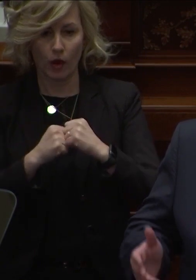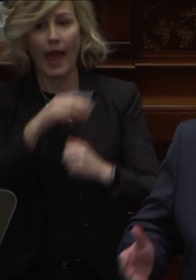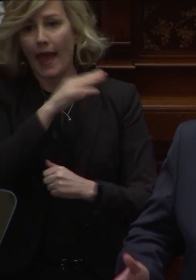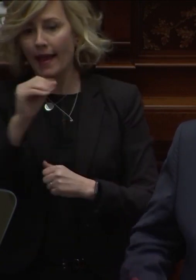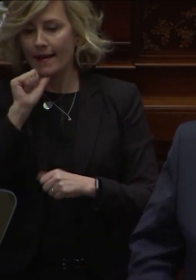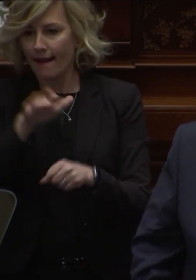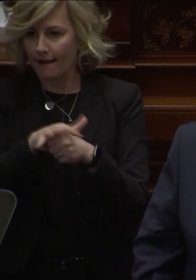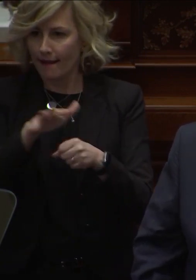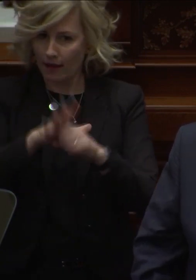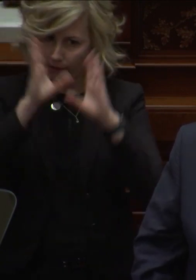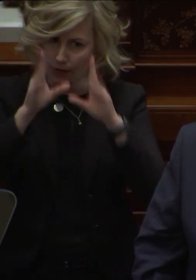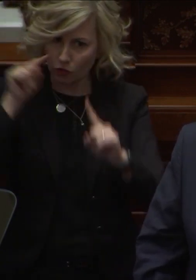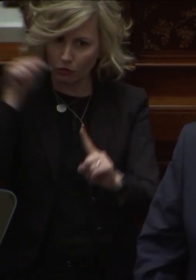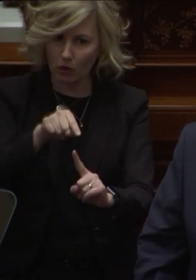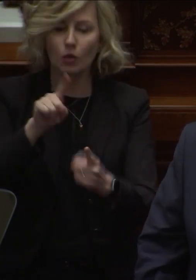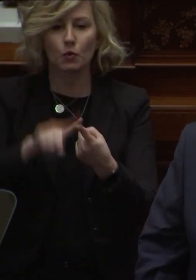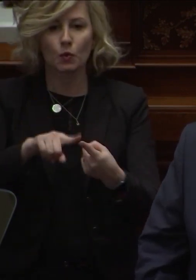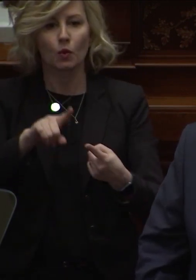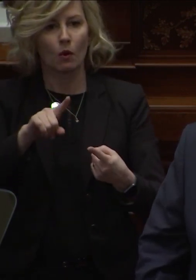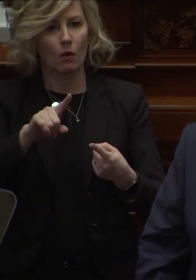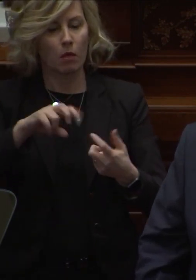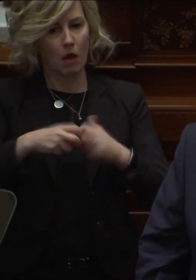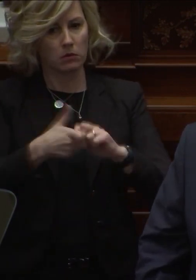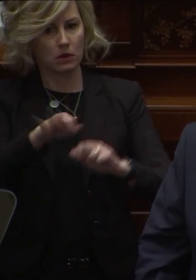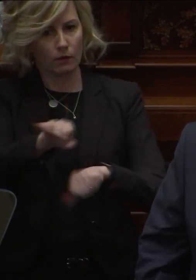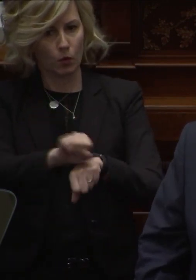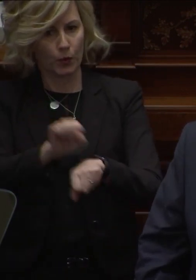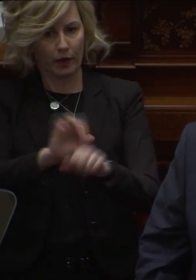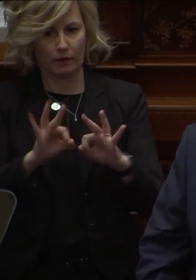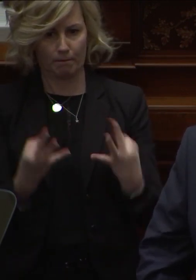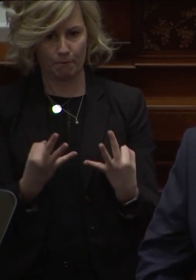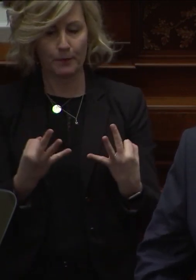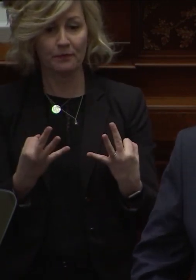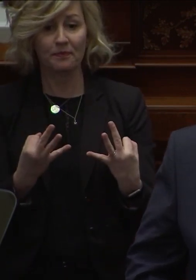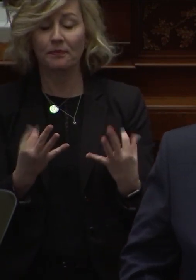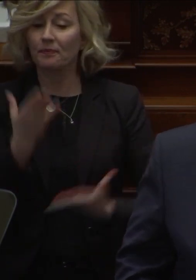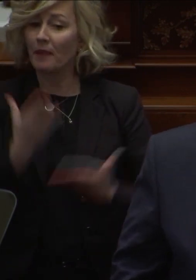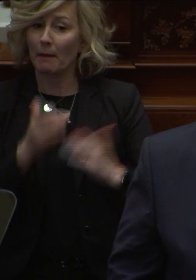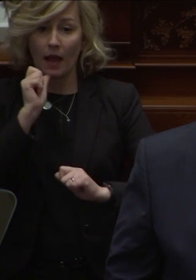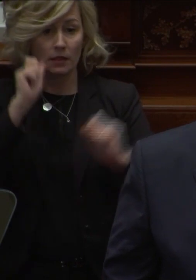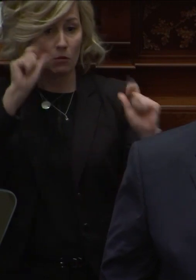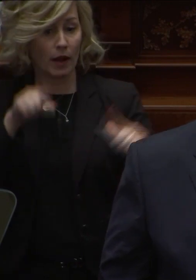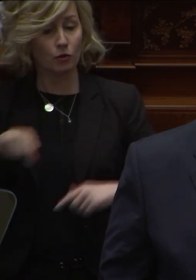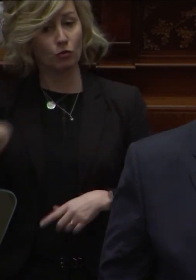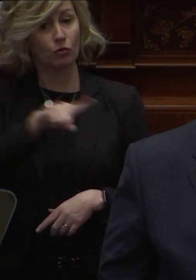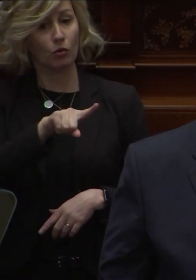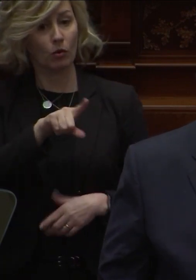MAINTAIN AND BUILD OUR INFRASTRUCTURE, AND NOT ENOUGH ATTENTION TO THE BLIGHT OF WORKING FAMILIES.